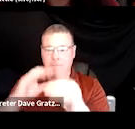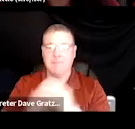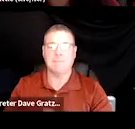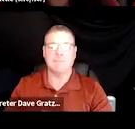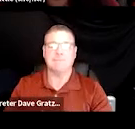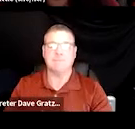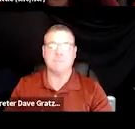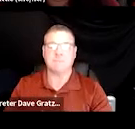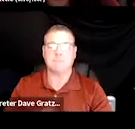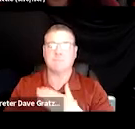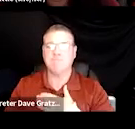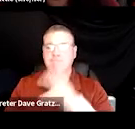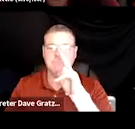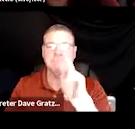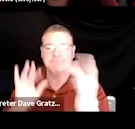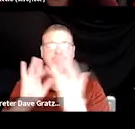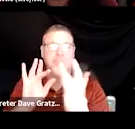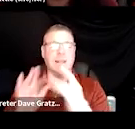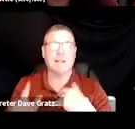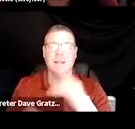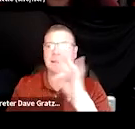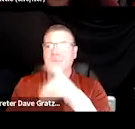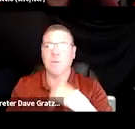So please feel free to reach out if you have any specific questions.